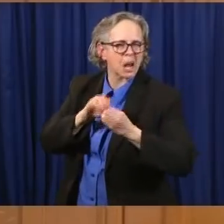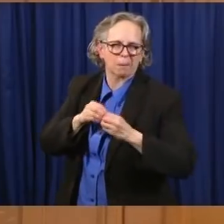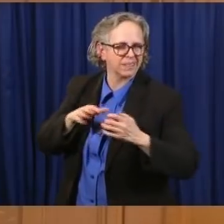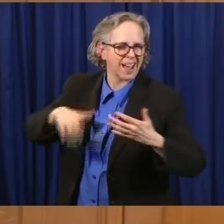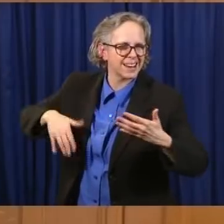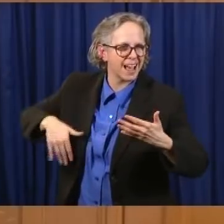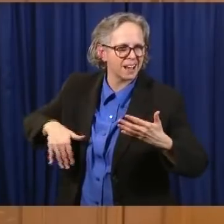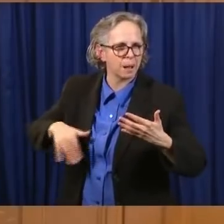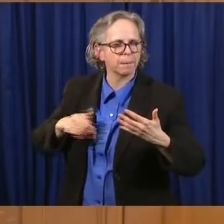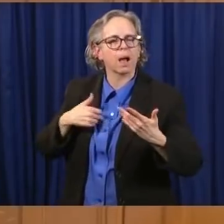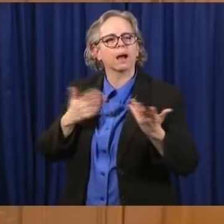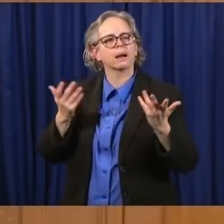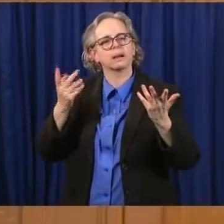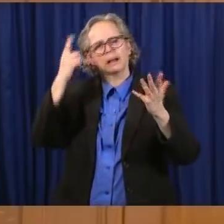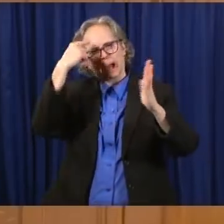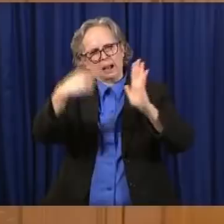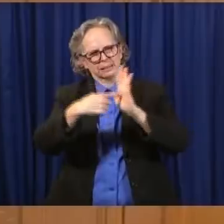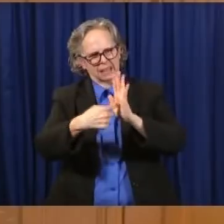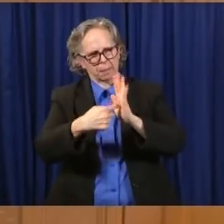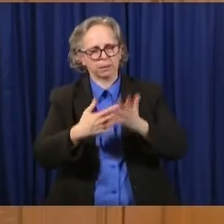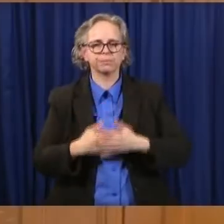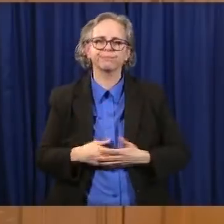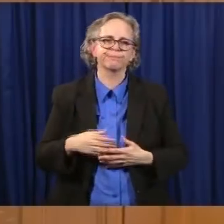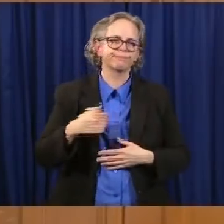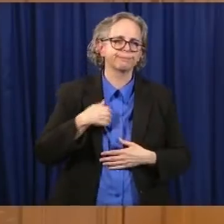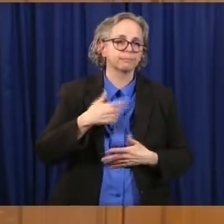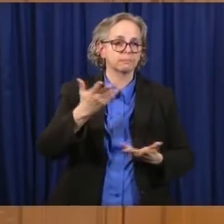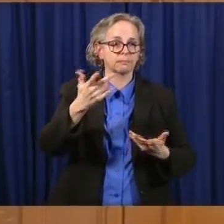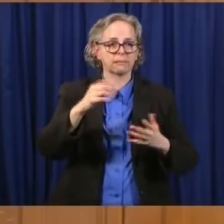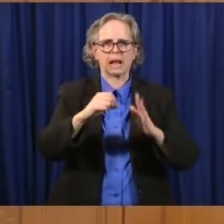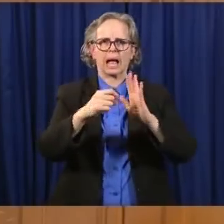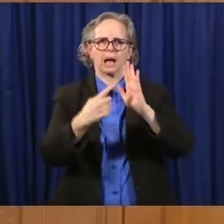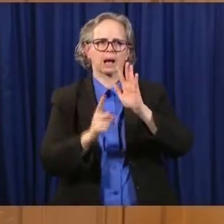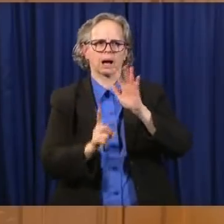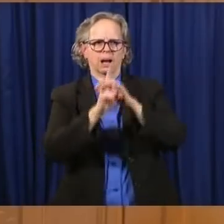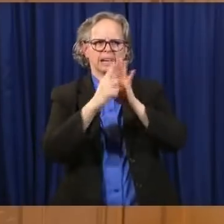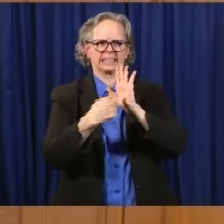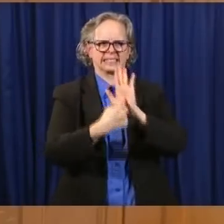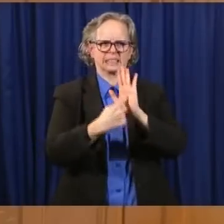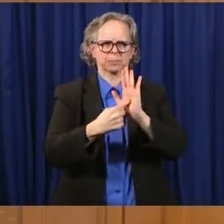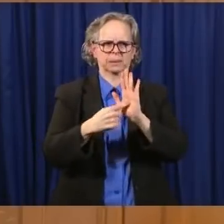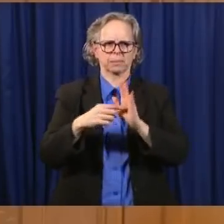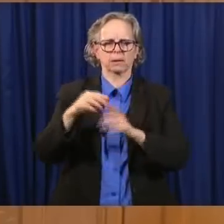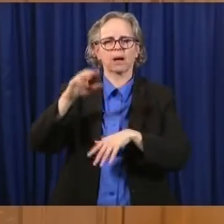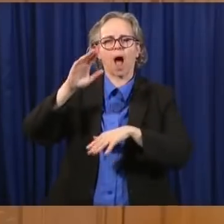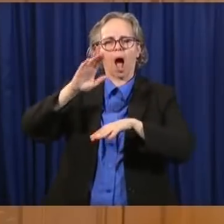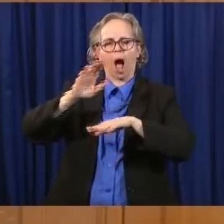THEM ARE MORE HARMFUL TO LOOK AT AND MORE NUANCED WAYS. SO FOR INSTANCE, WE GIVE YOU